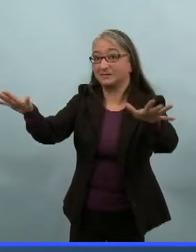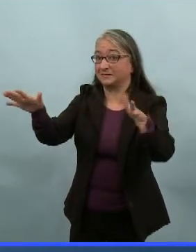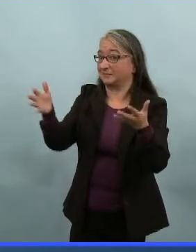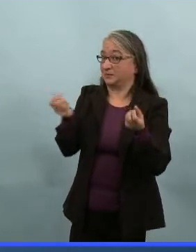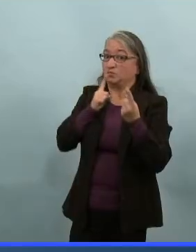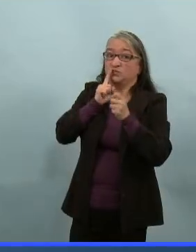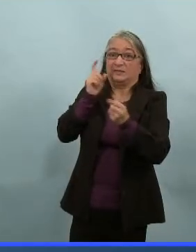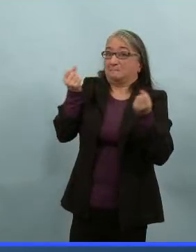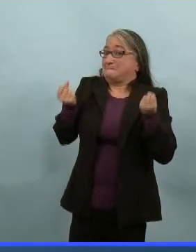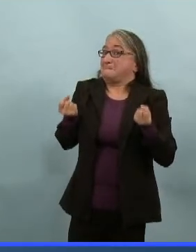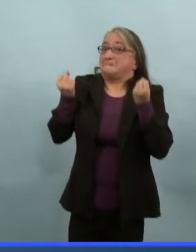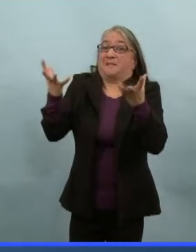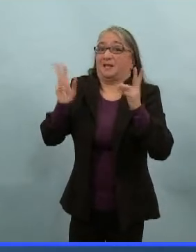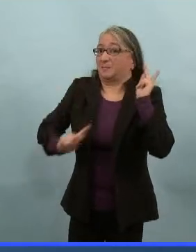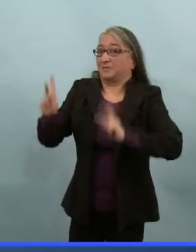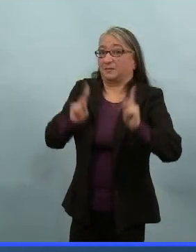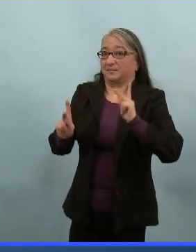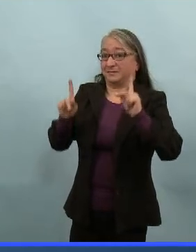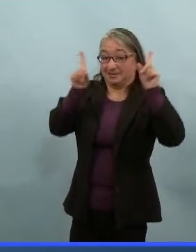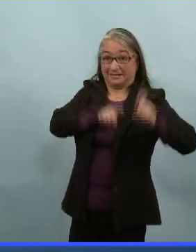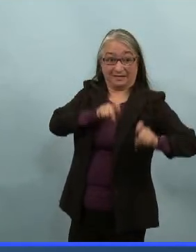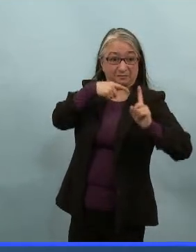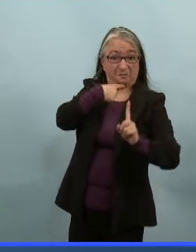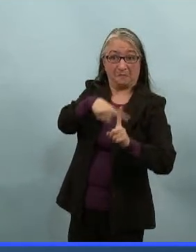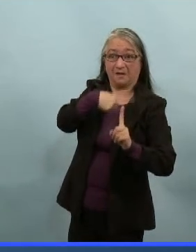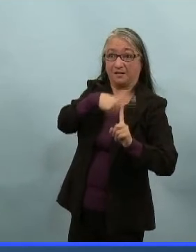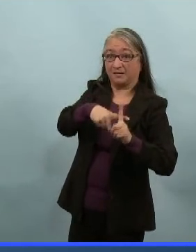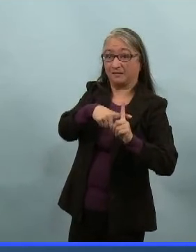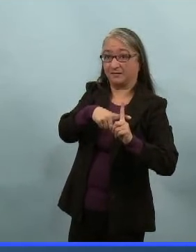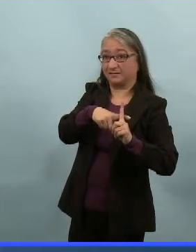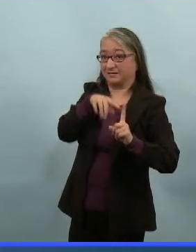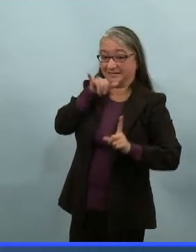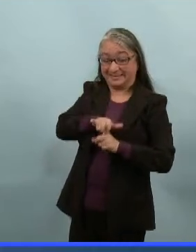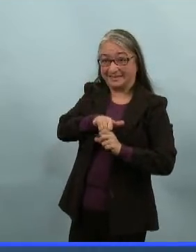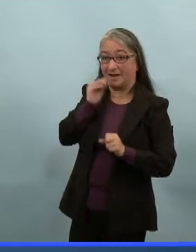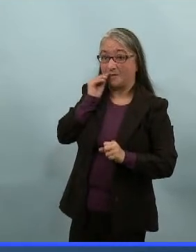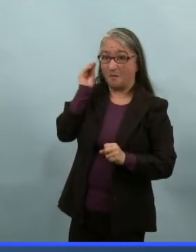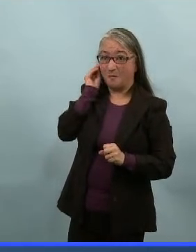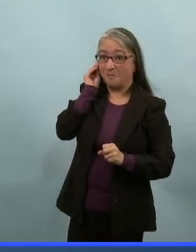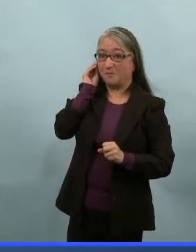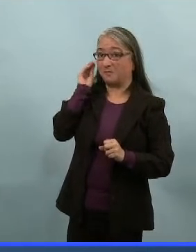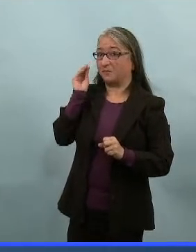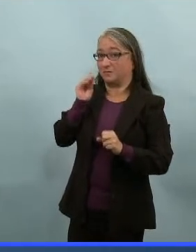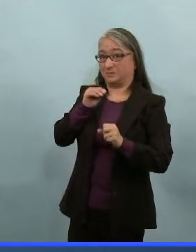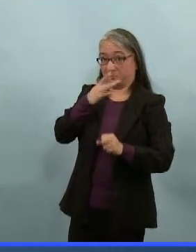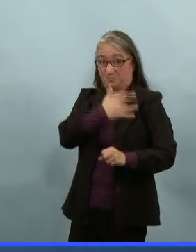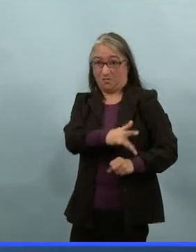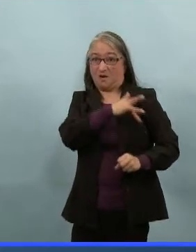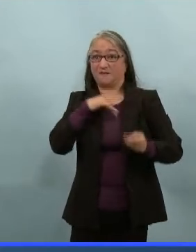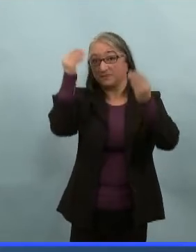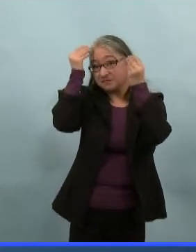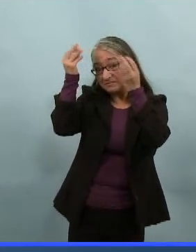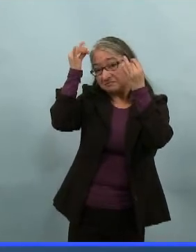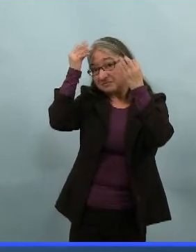is that is the province considering a move to code red to stop the chain of transmission so our